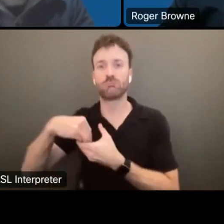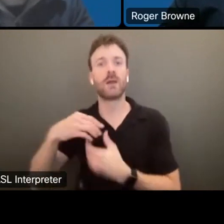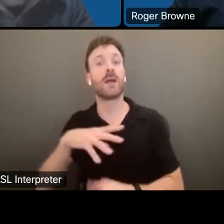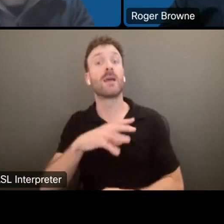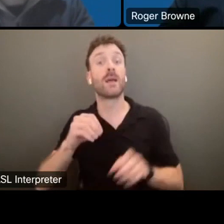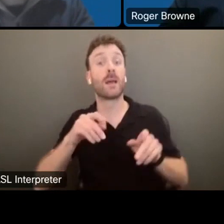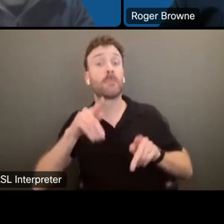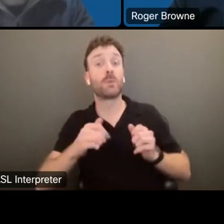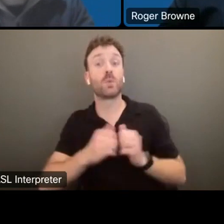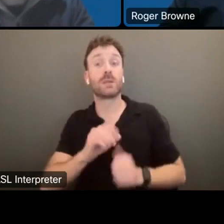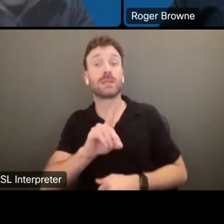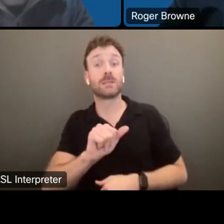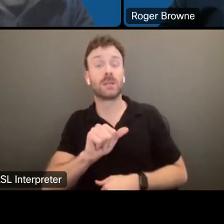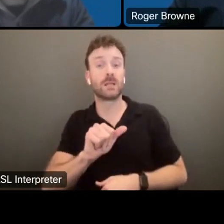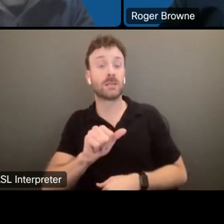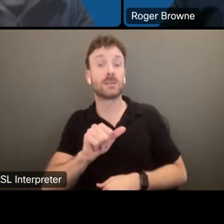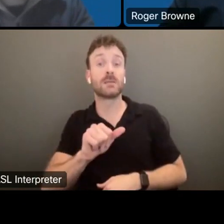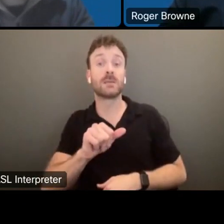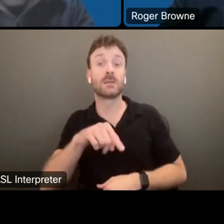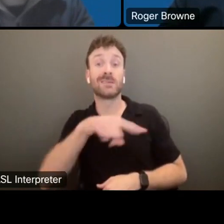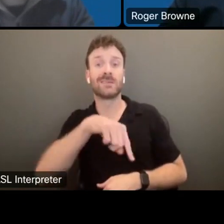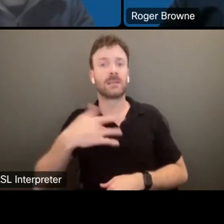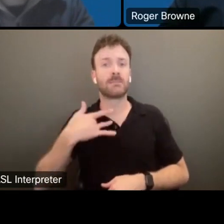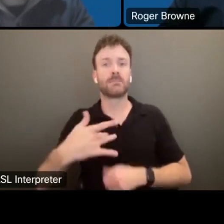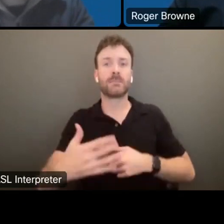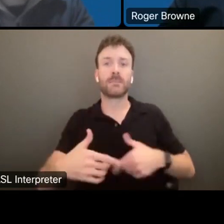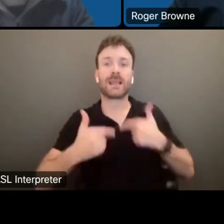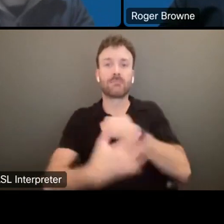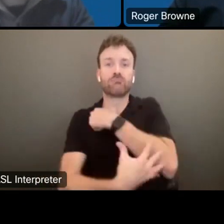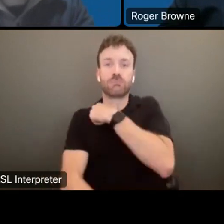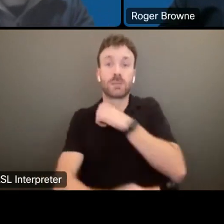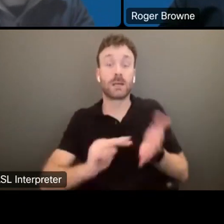disabilities live in poverty and often do not have access to smart cell phones.